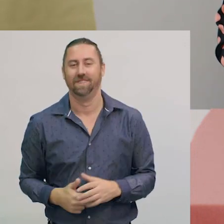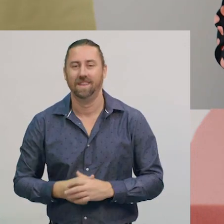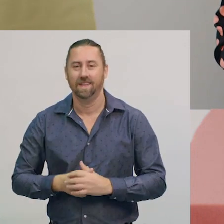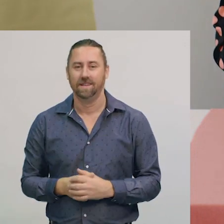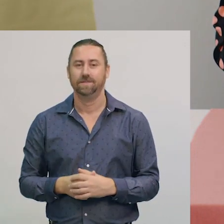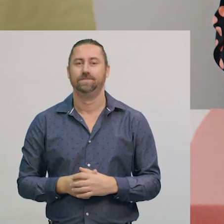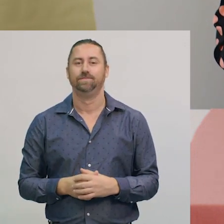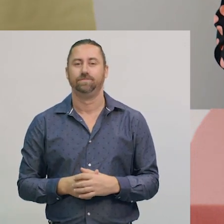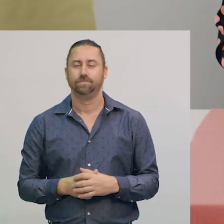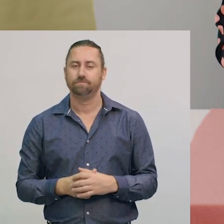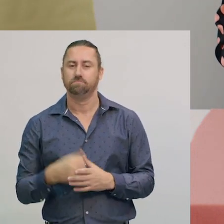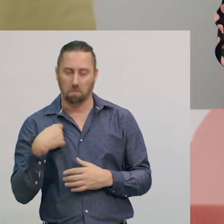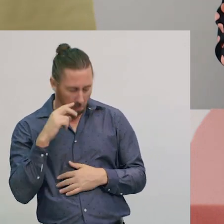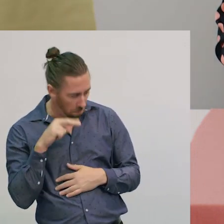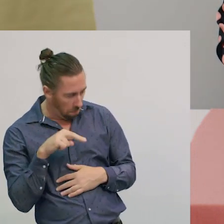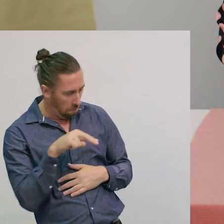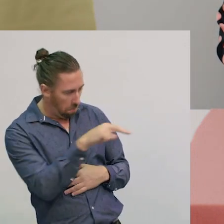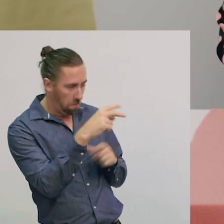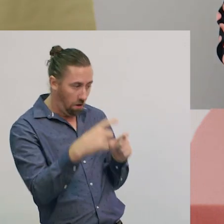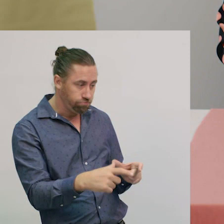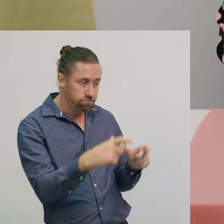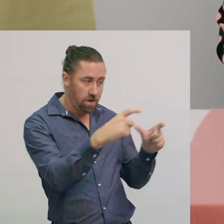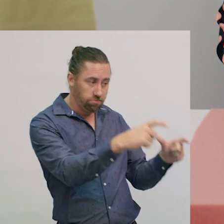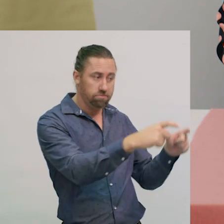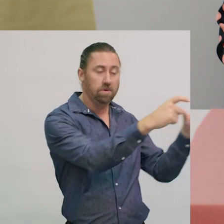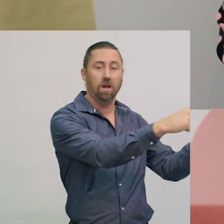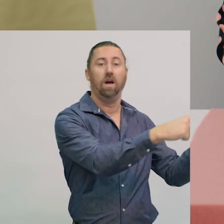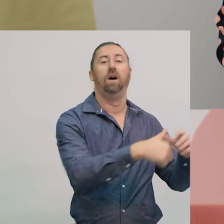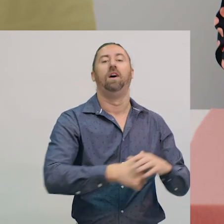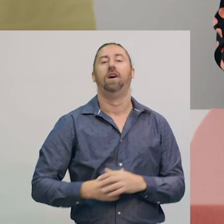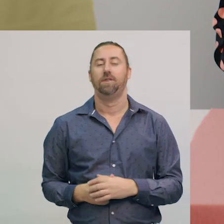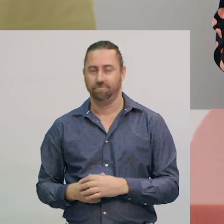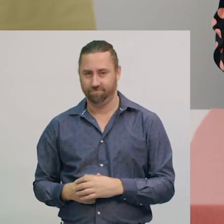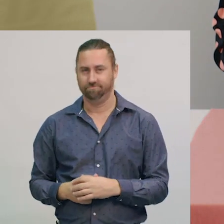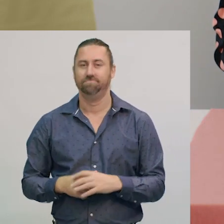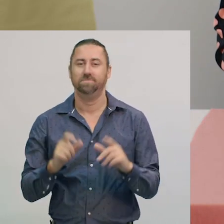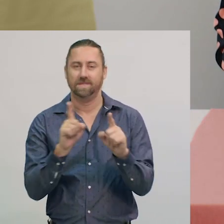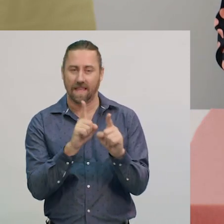When I look around the table, everyone has the same number of objects.